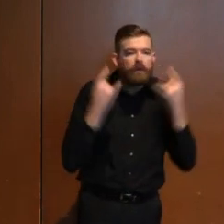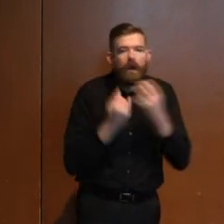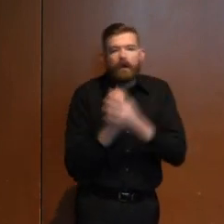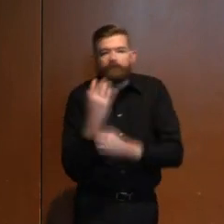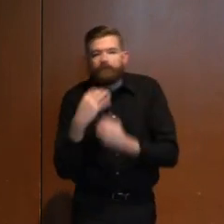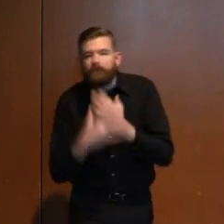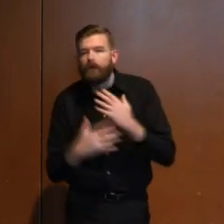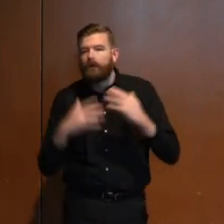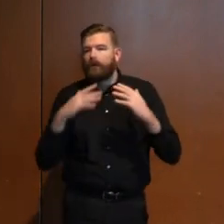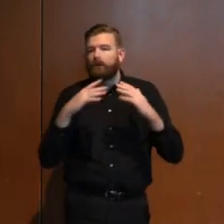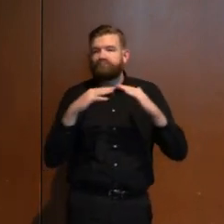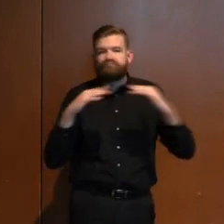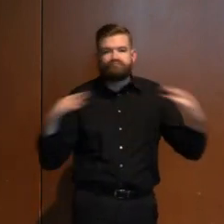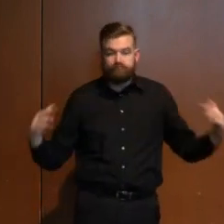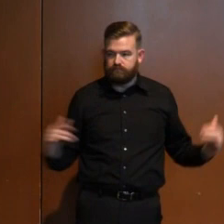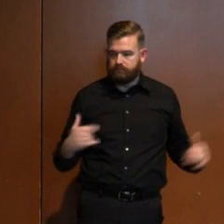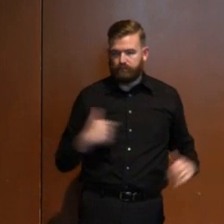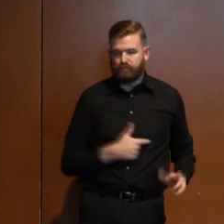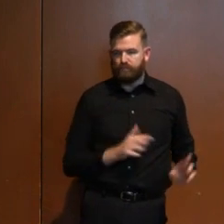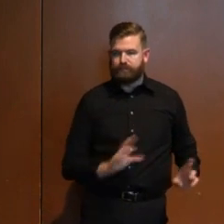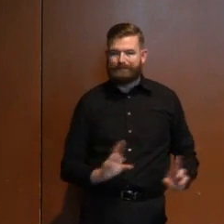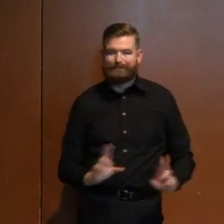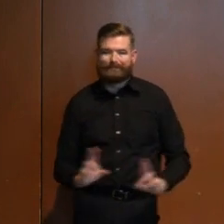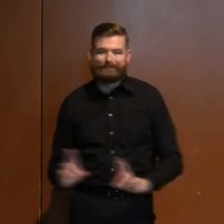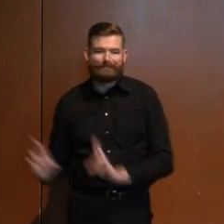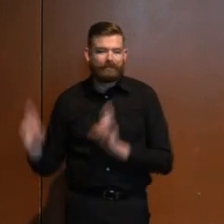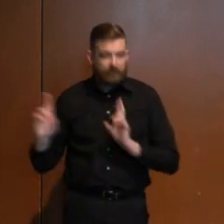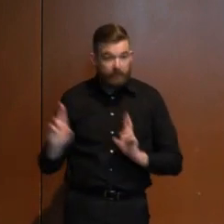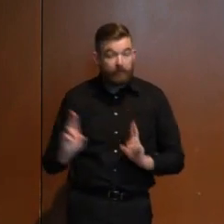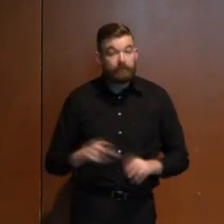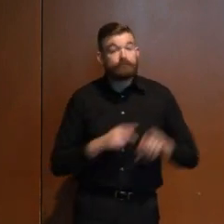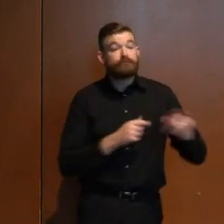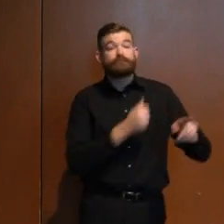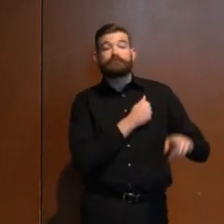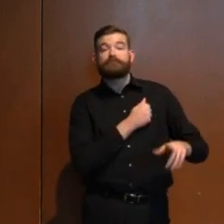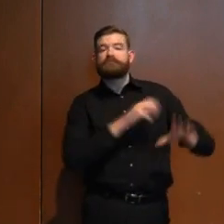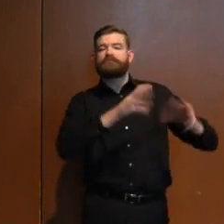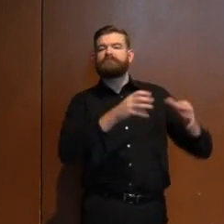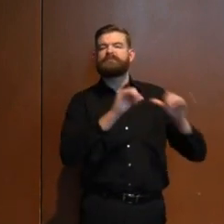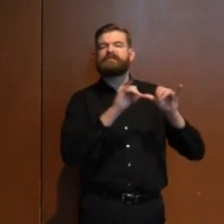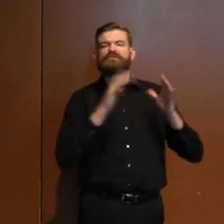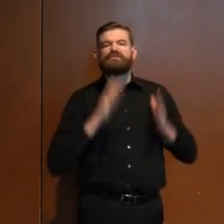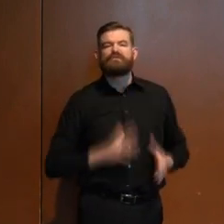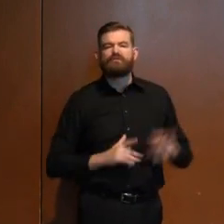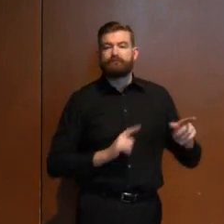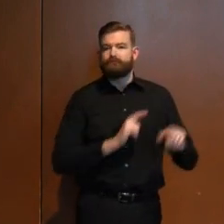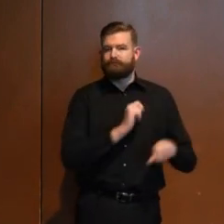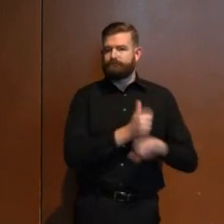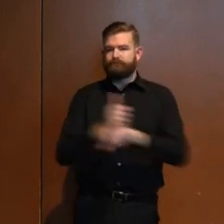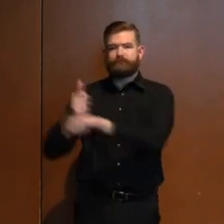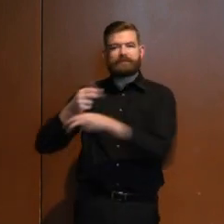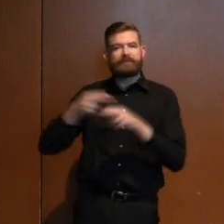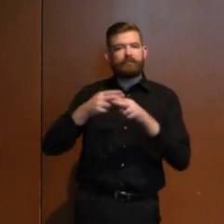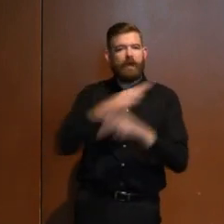SUPPLIES RIGHT NOW. AS THE GOVERNOR MENTIONED WE'RE WORKING WITH THE ARMY CORP. OF ENGINEERS TO SET UP FIELD